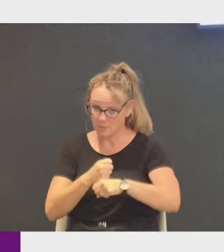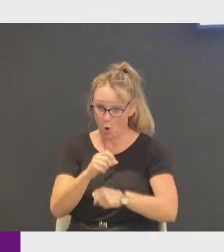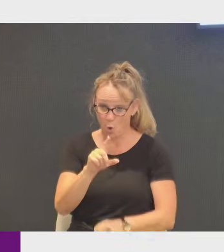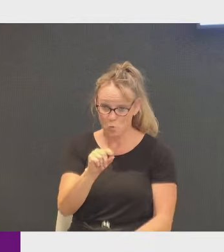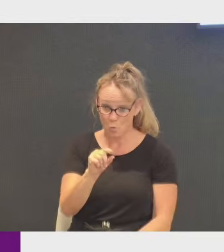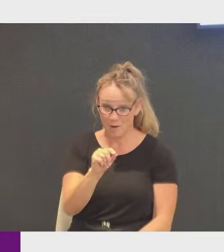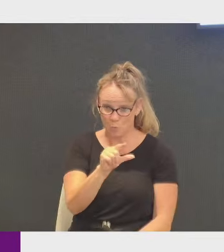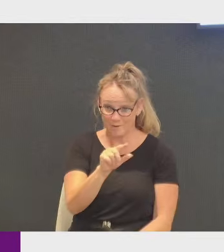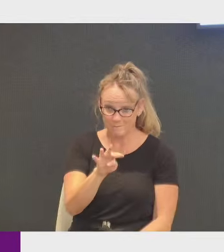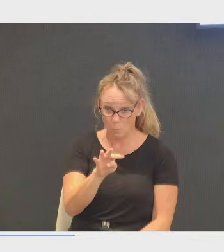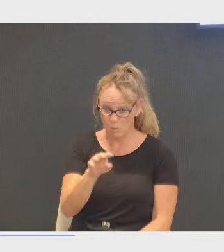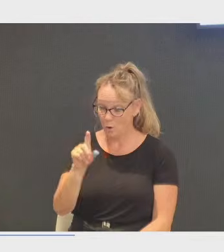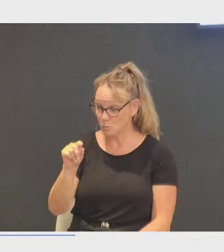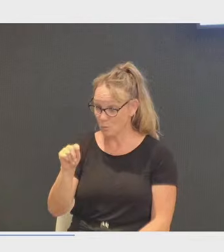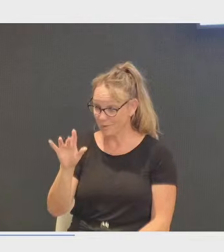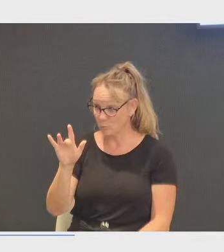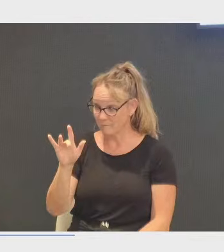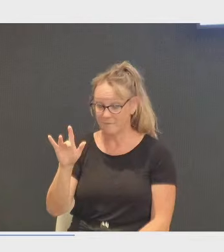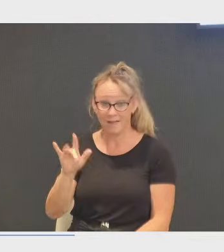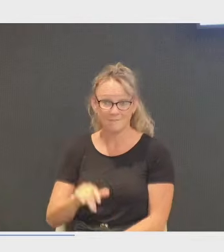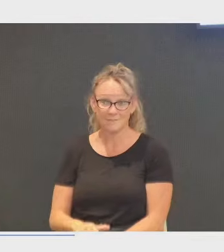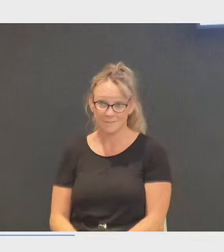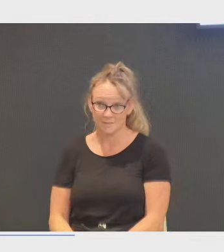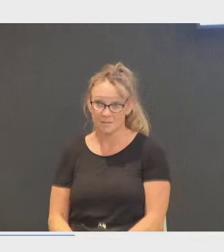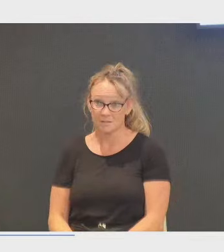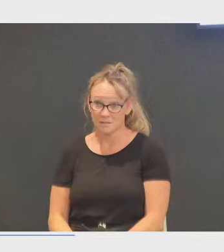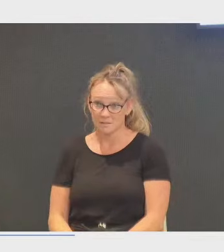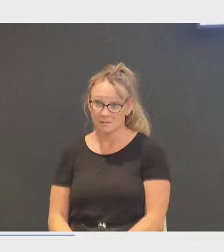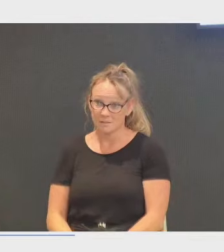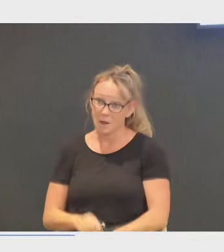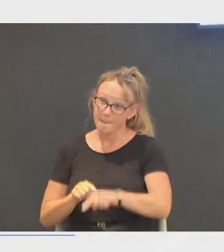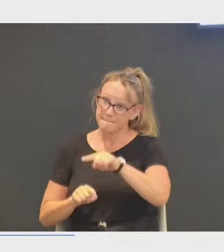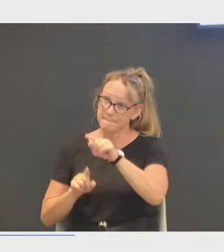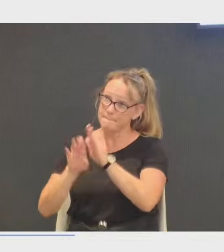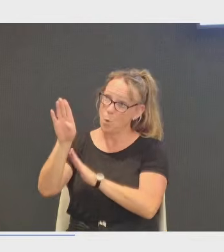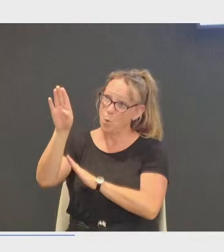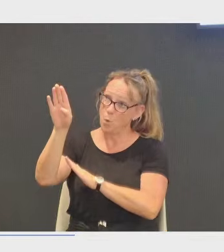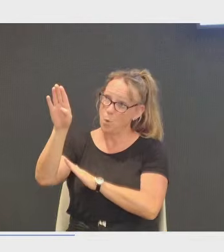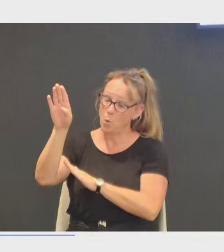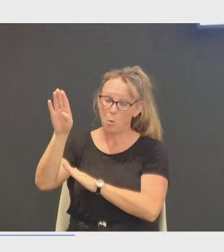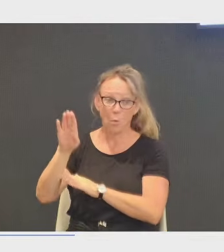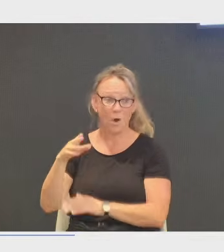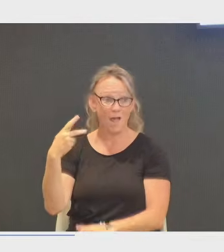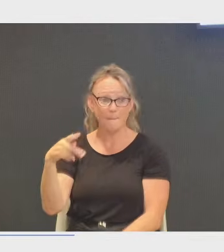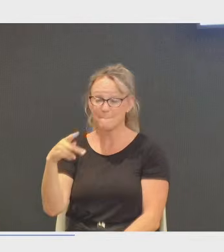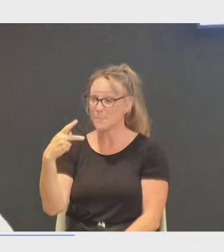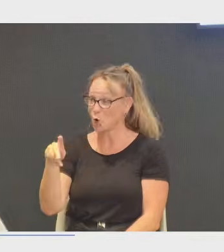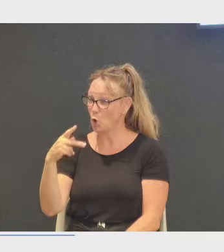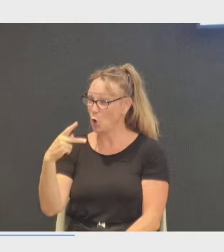current levy period. a large portion of this is this purple line in these charts, which is the out